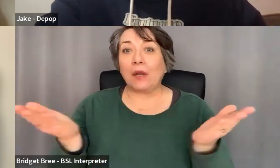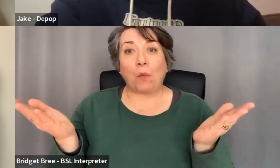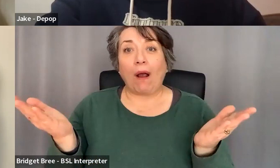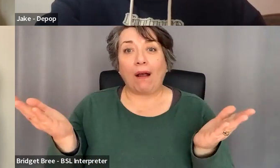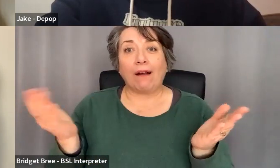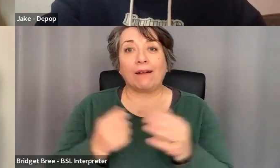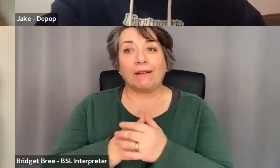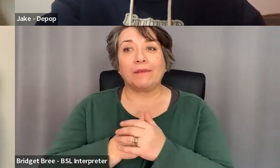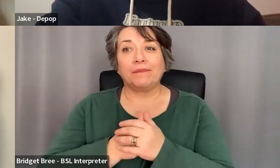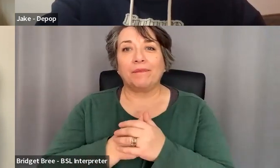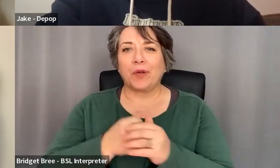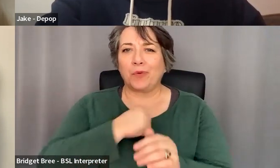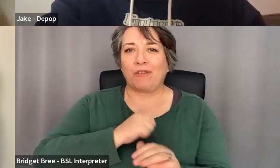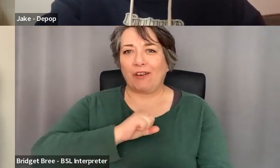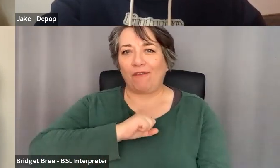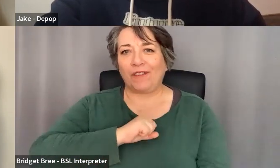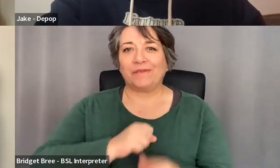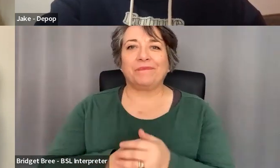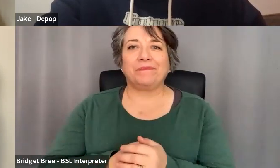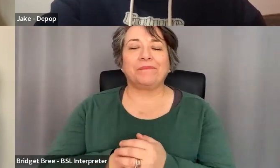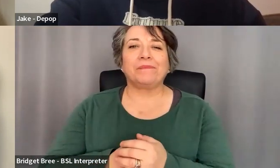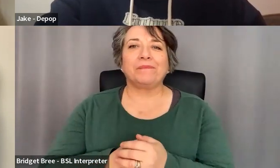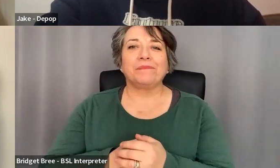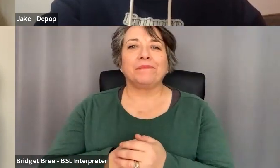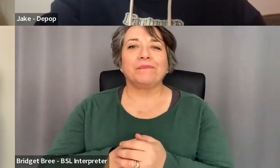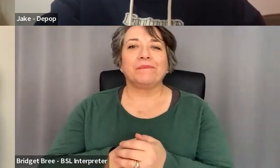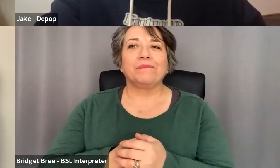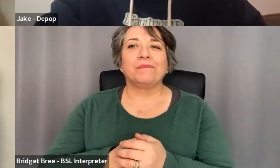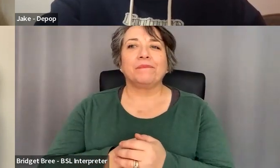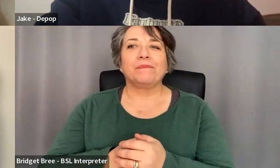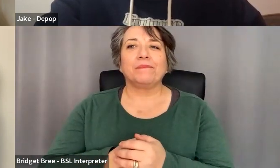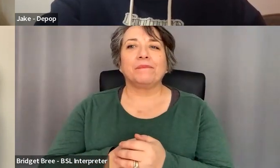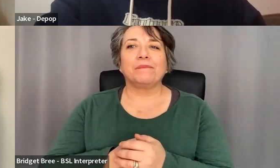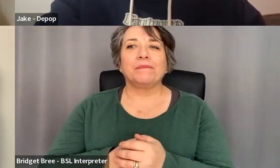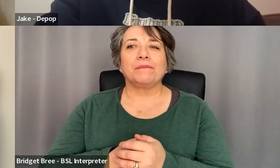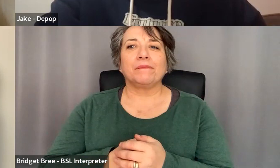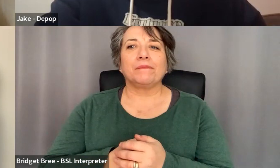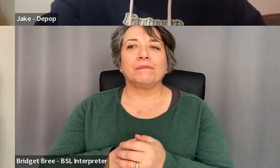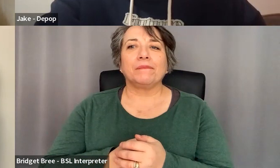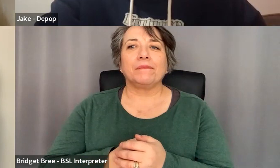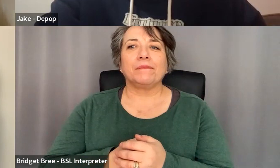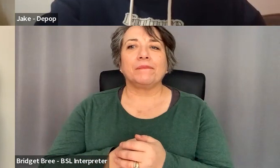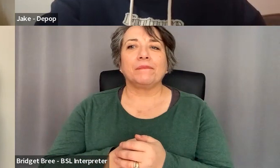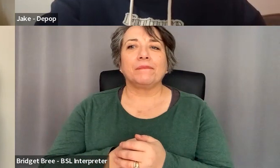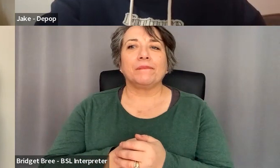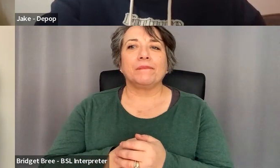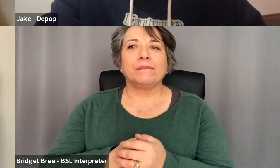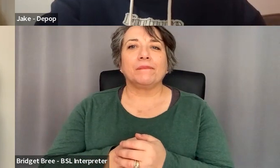What else - let's have a look - just have a quick look to see if we